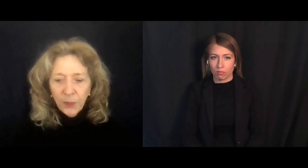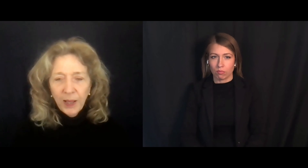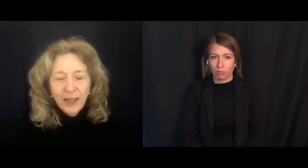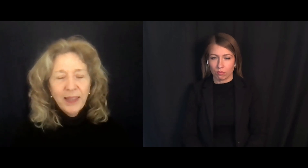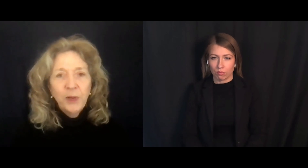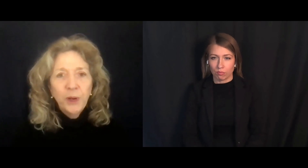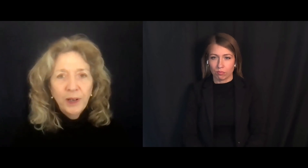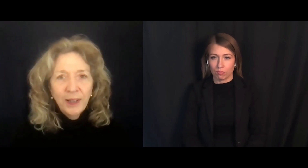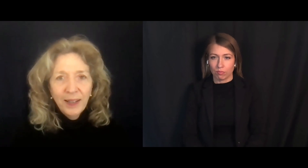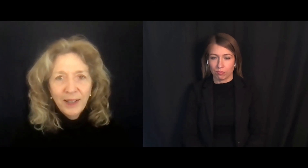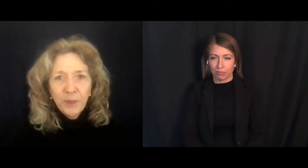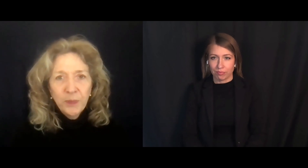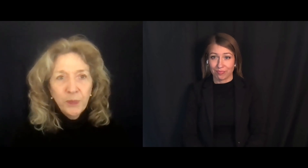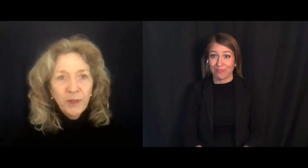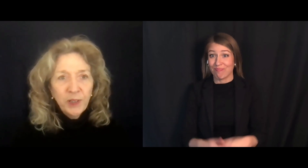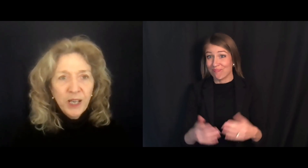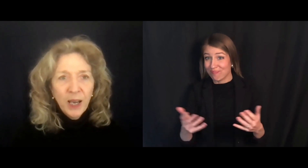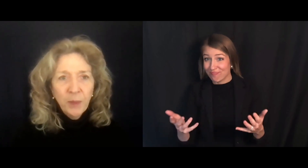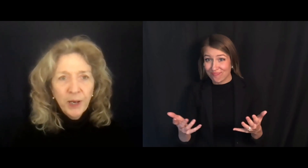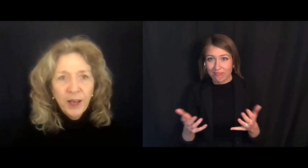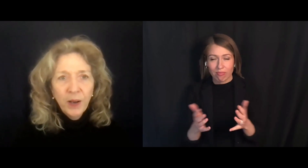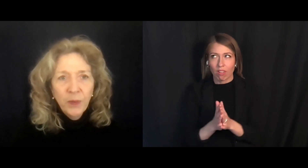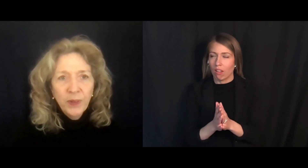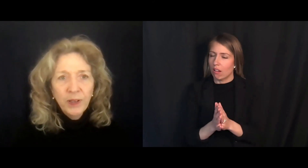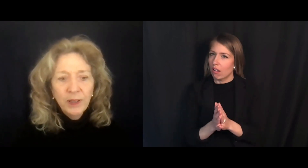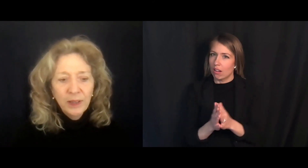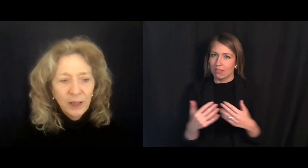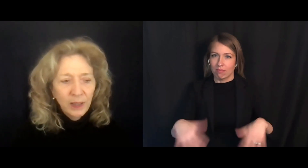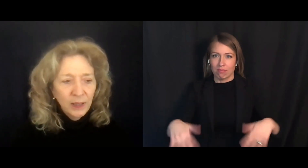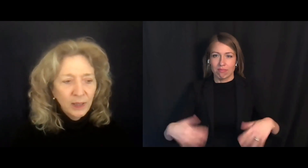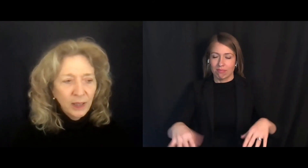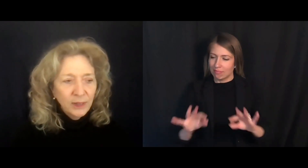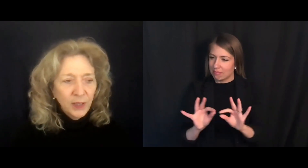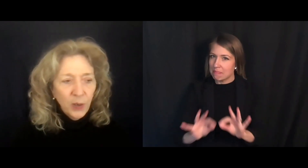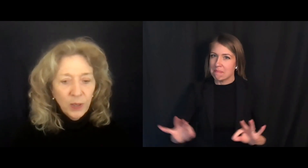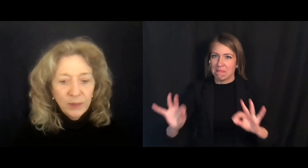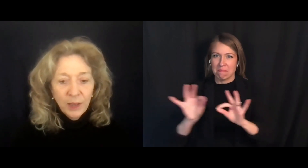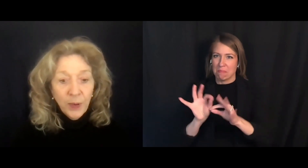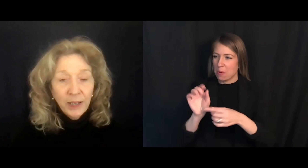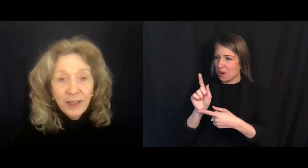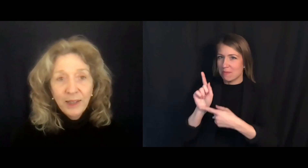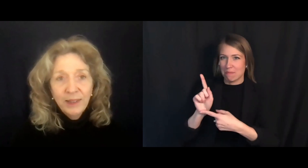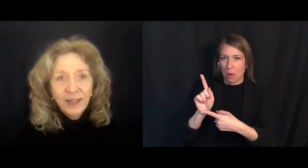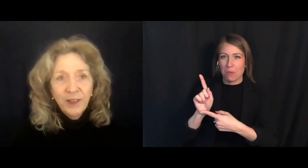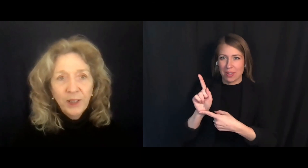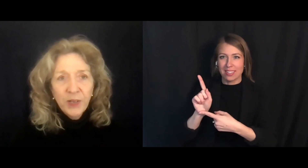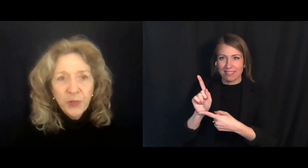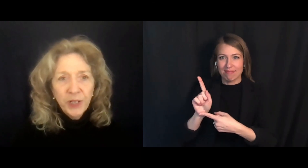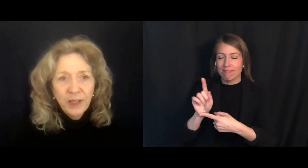Well, I think we're at a pivotal time right now with a reckoning in our country,